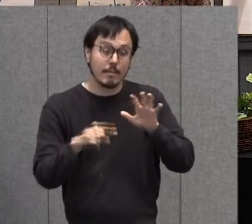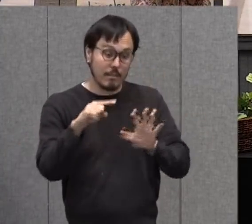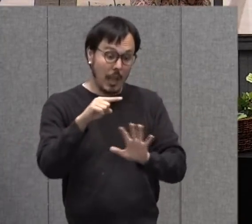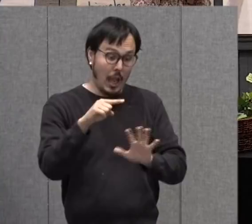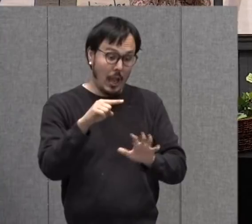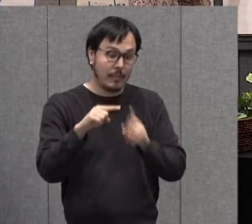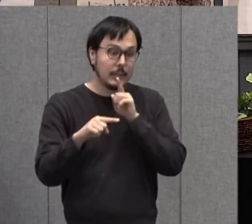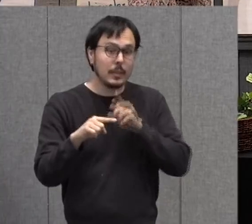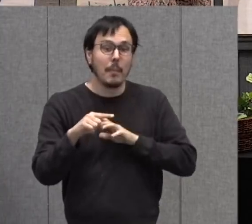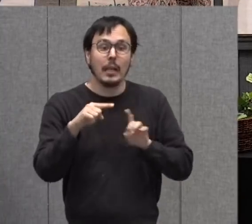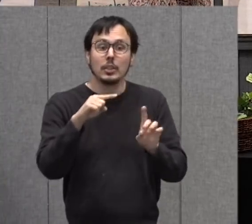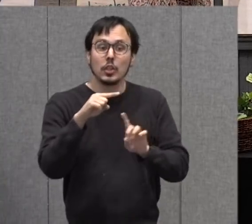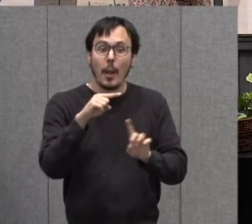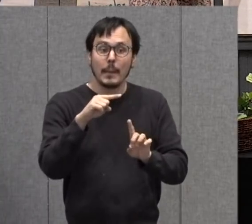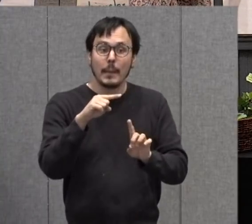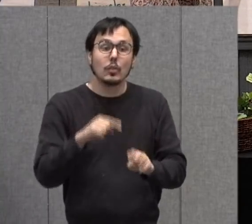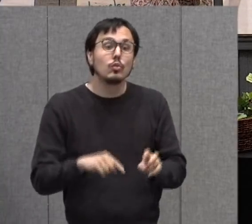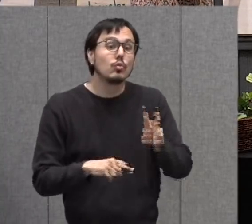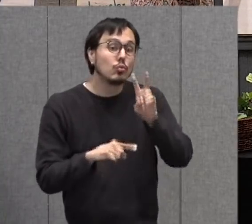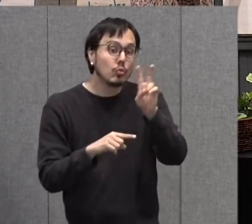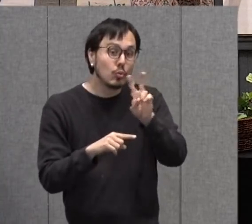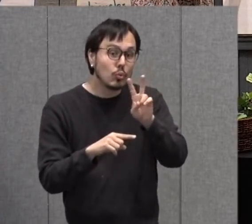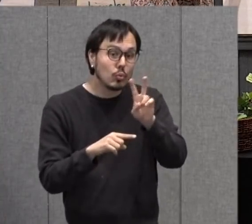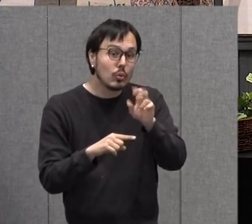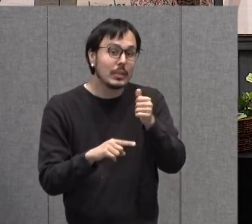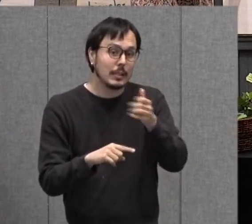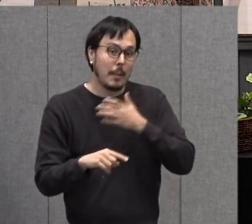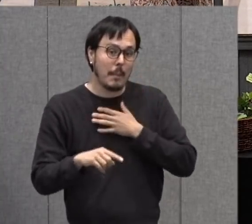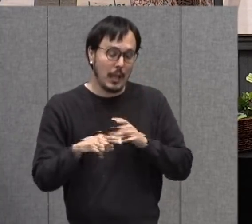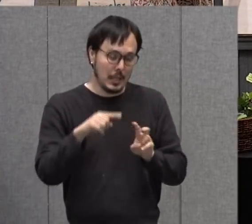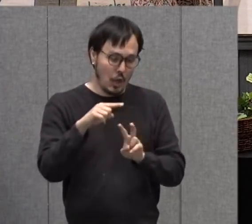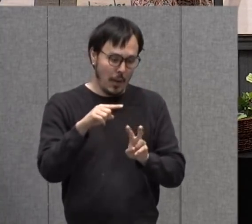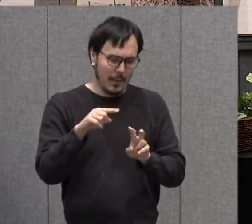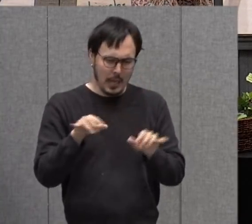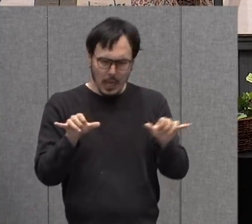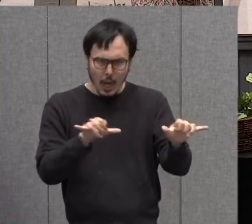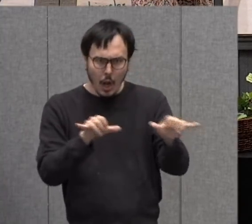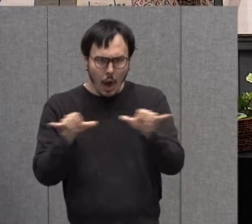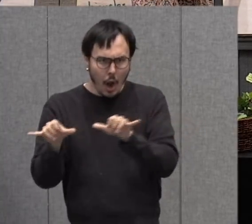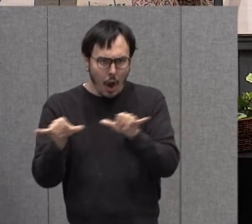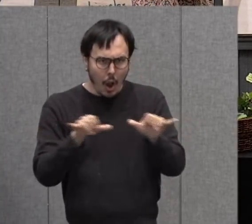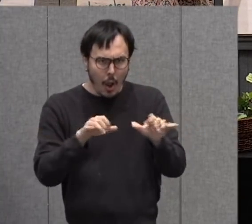and a two as a denominator. What is our common denominator?